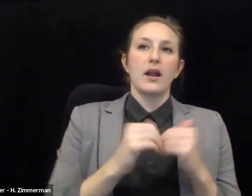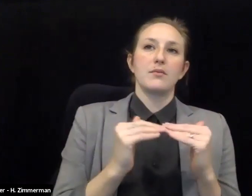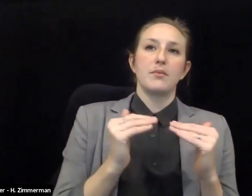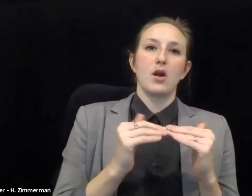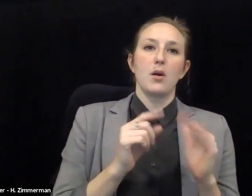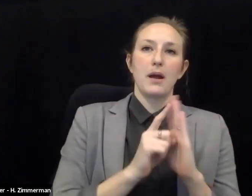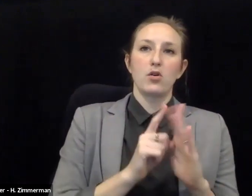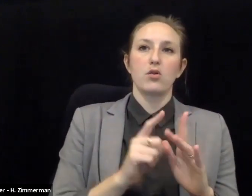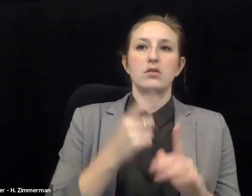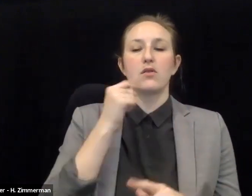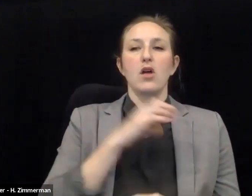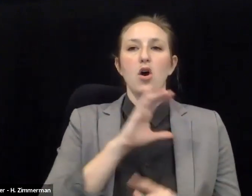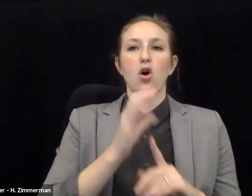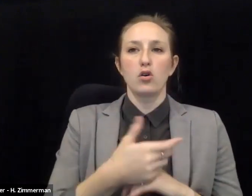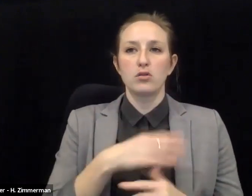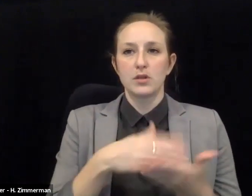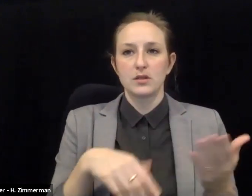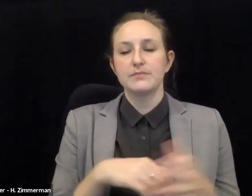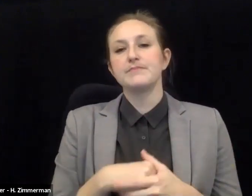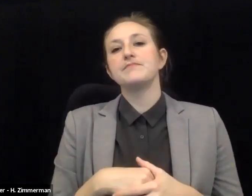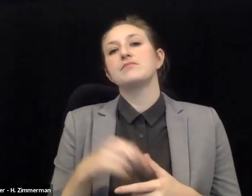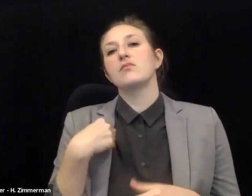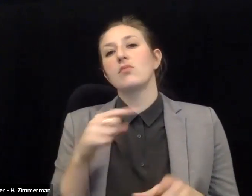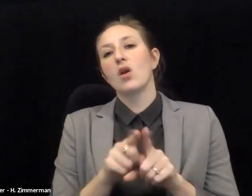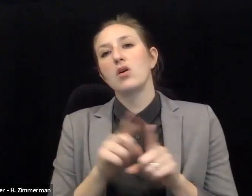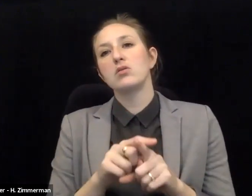We also incorporated virtual home stays